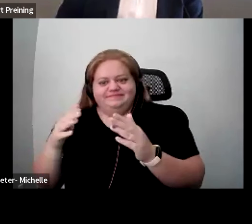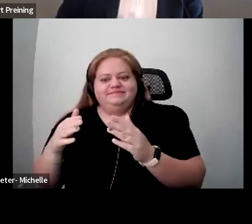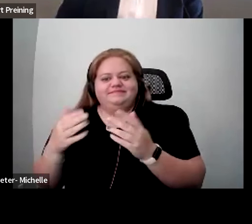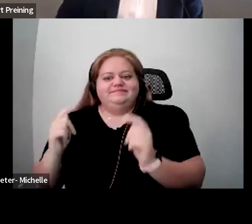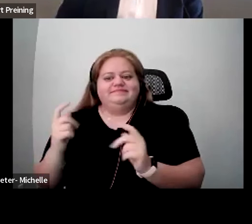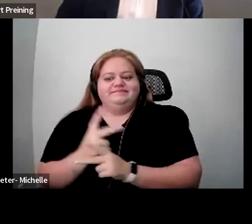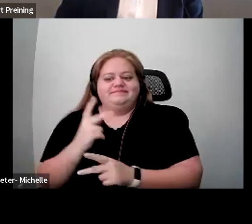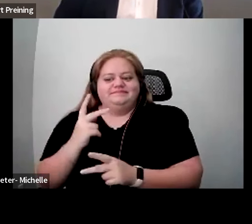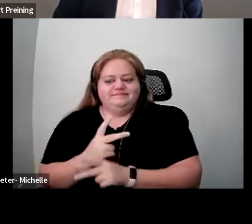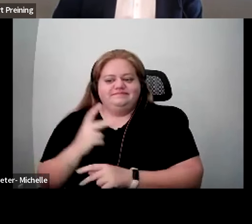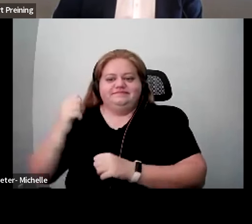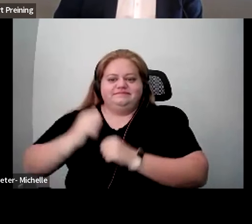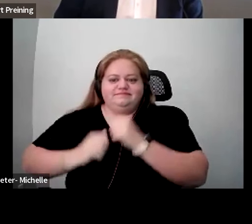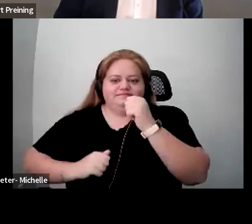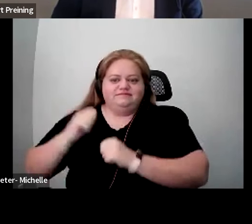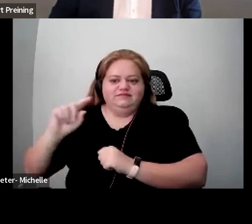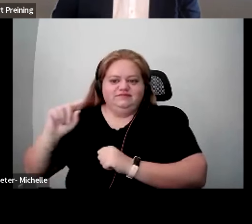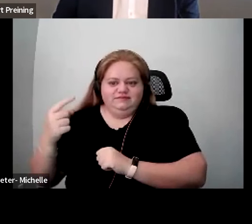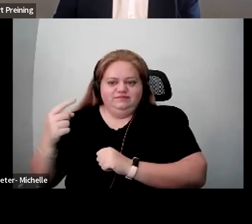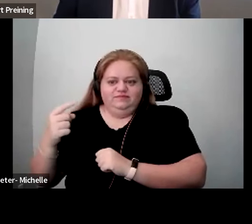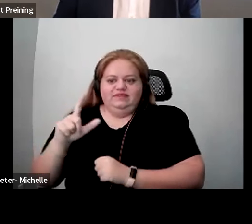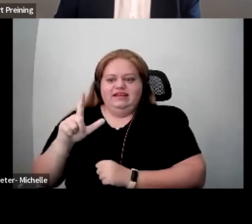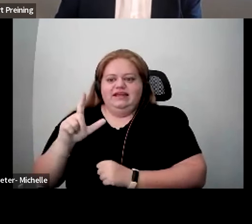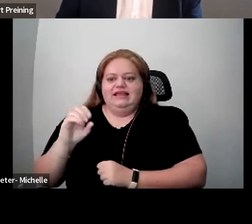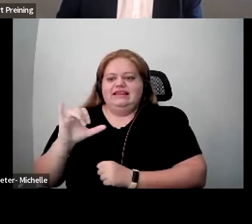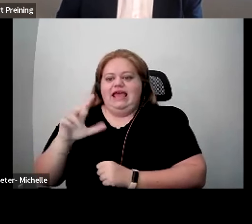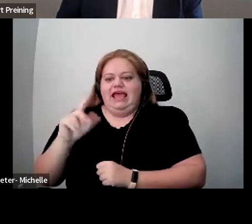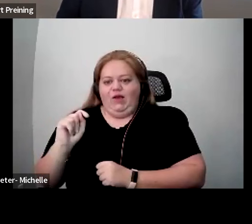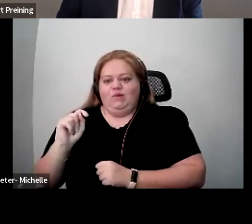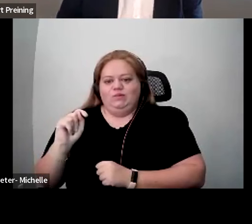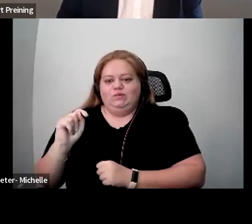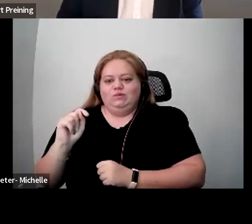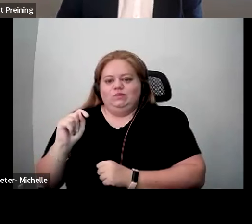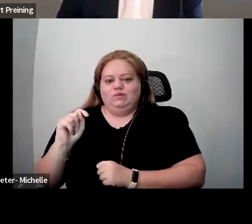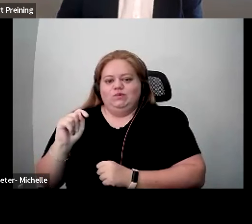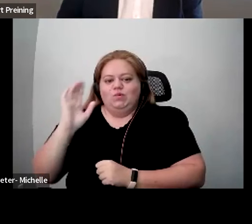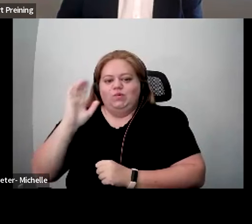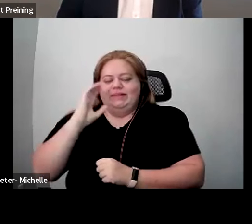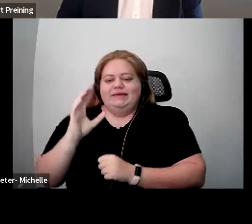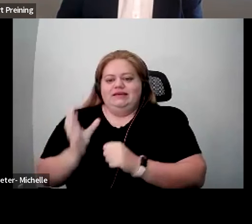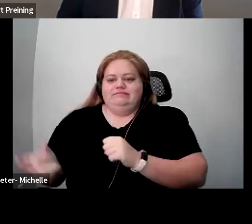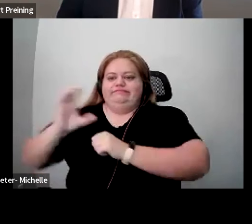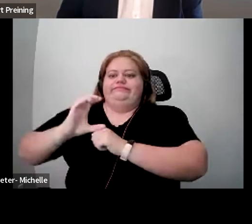structure first, and layout is coming on top, cascading on top, in fact.